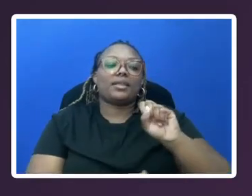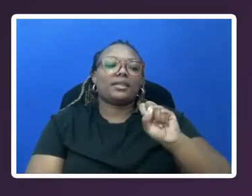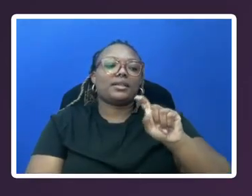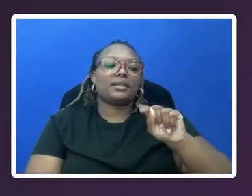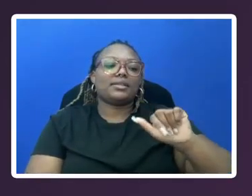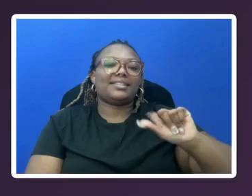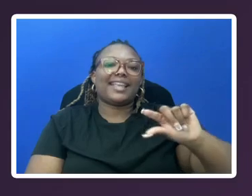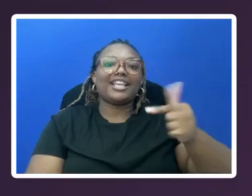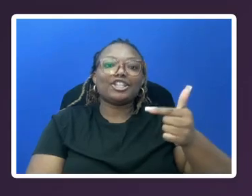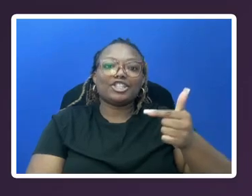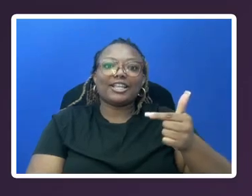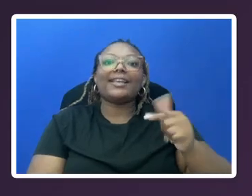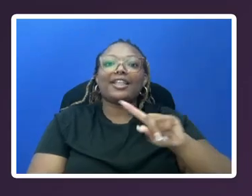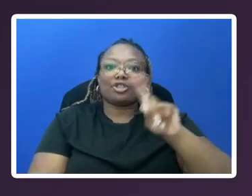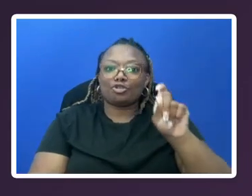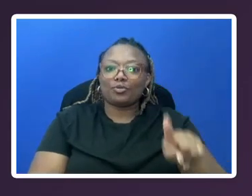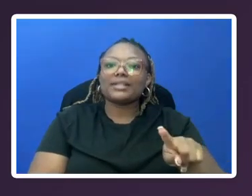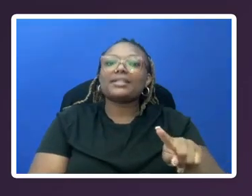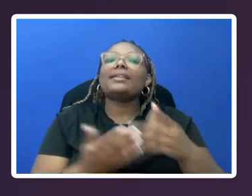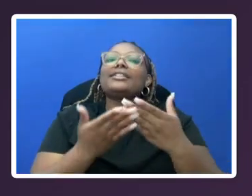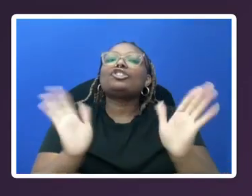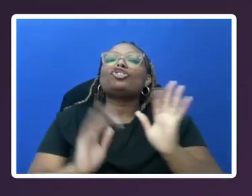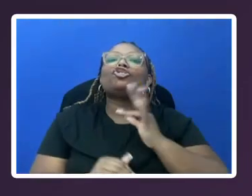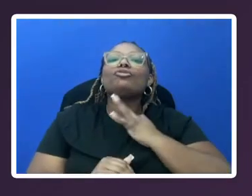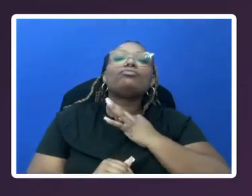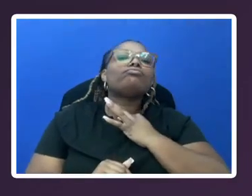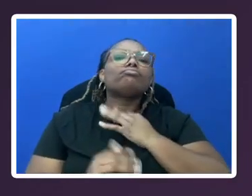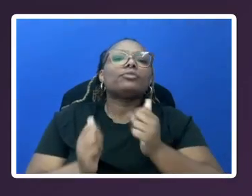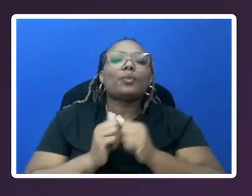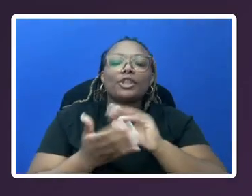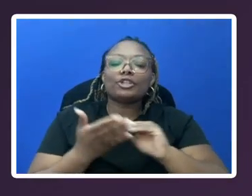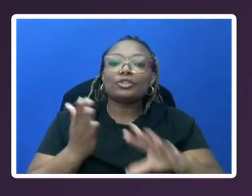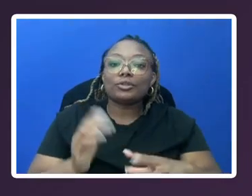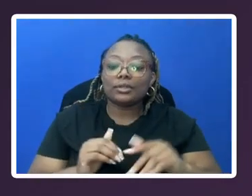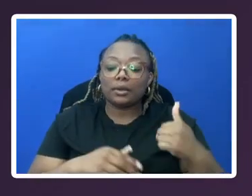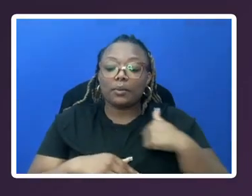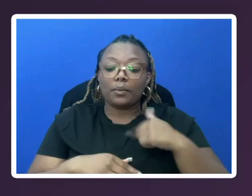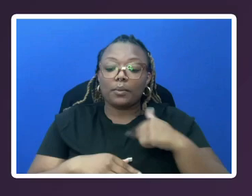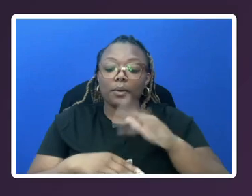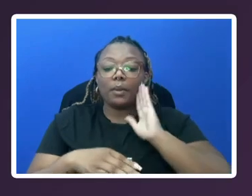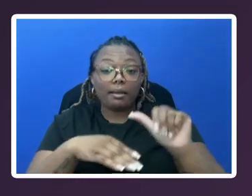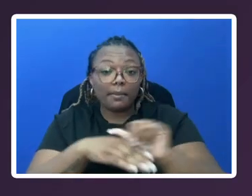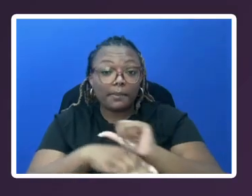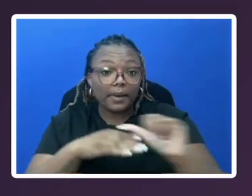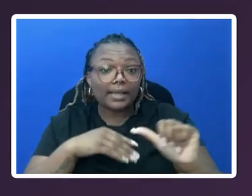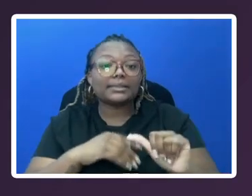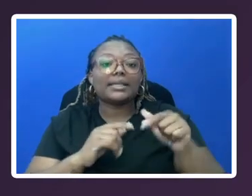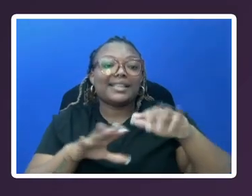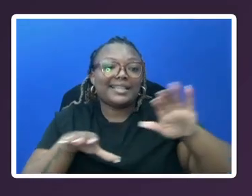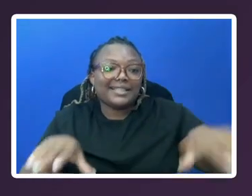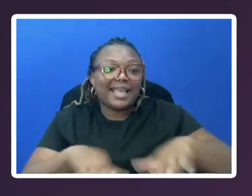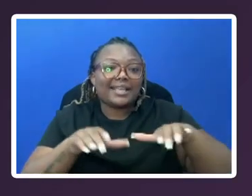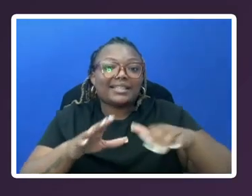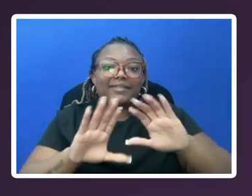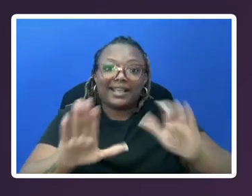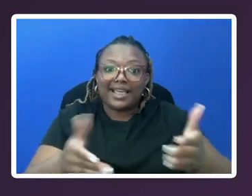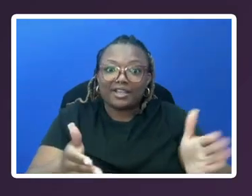curiosity with our students. We'll practice this activity in class. And we'll have a short